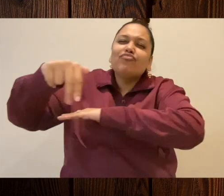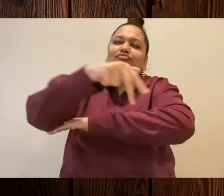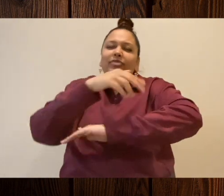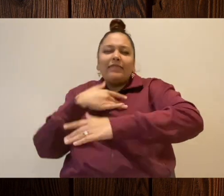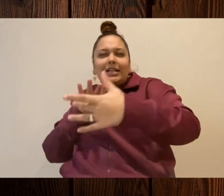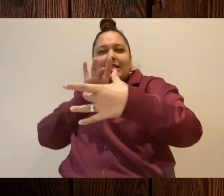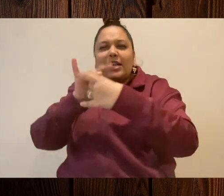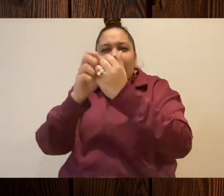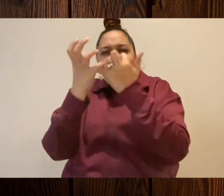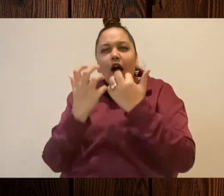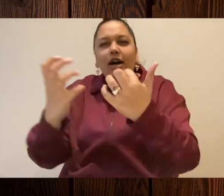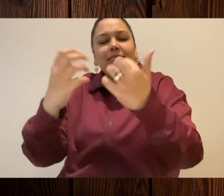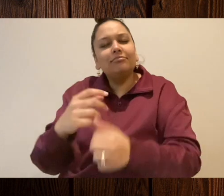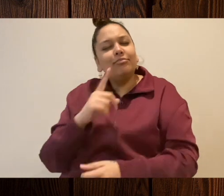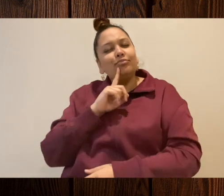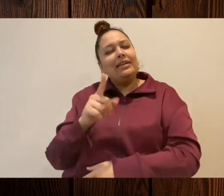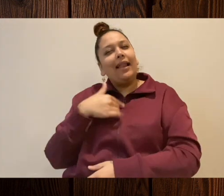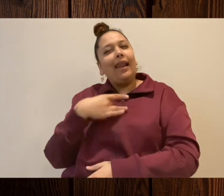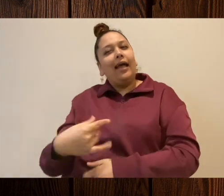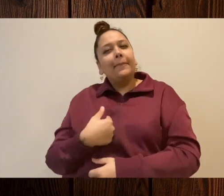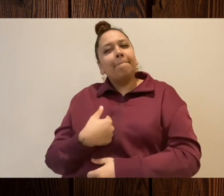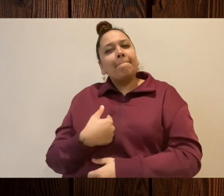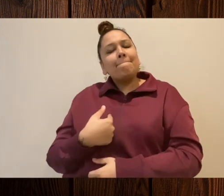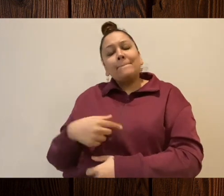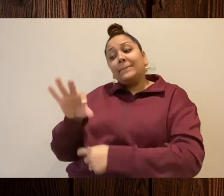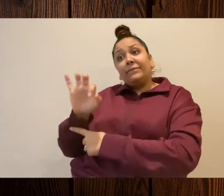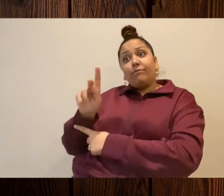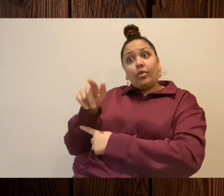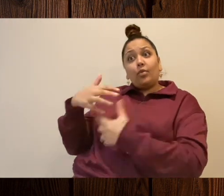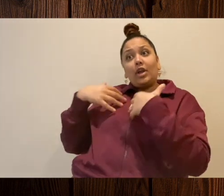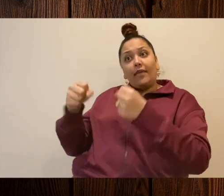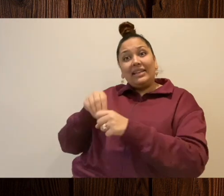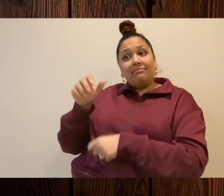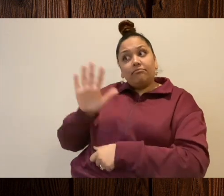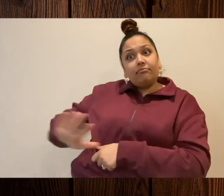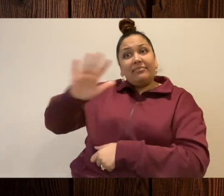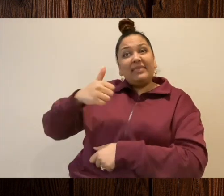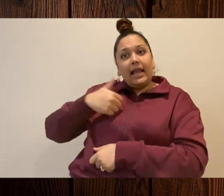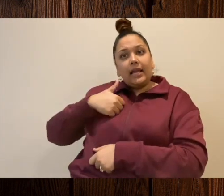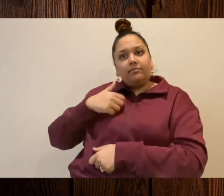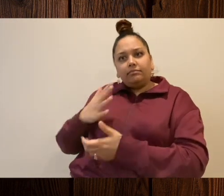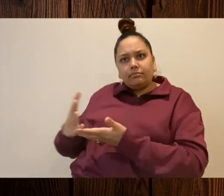from the diaspora, and exploring and giving myself permission to